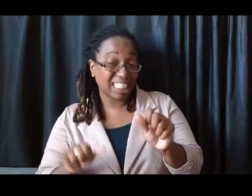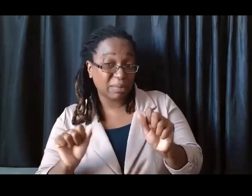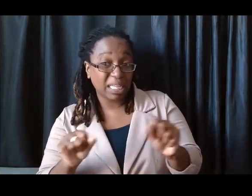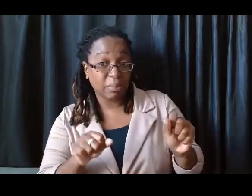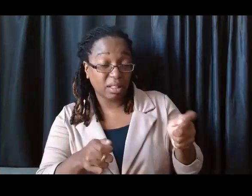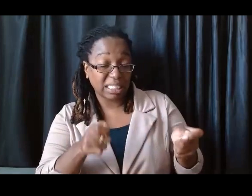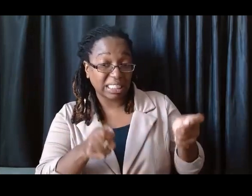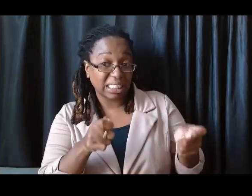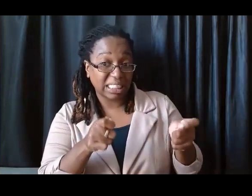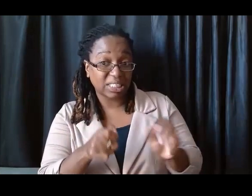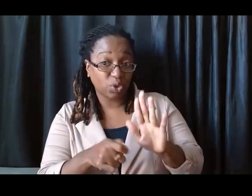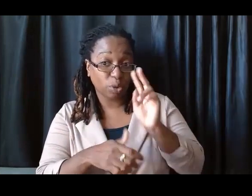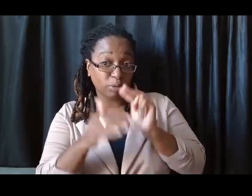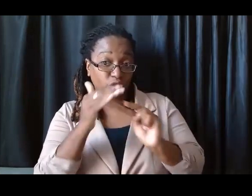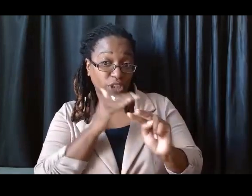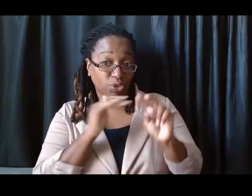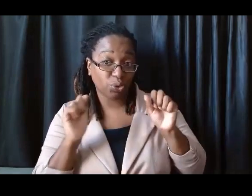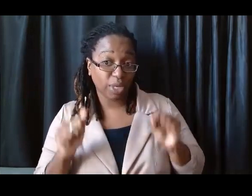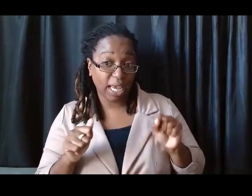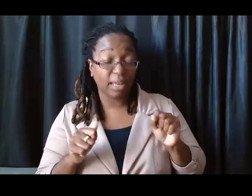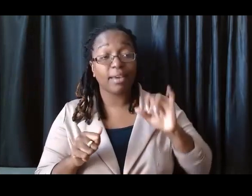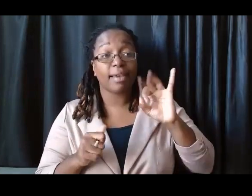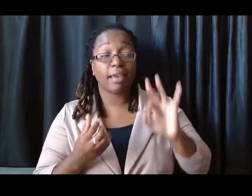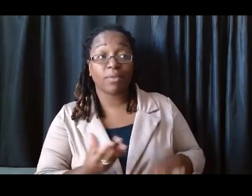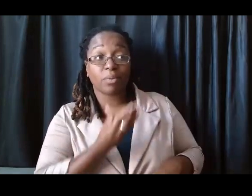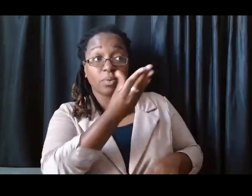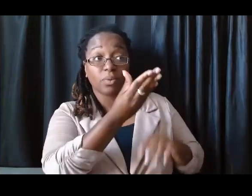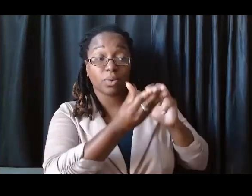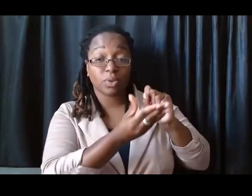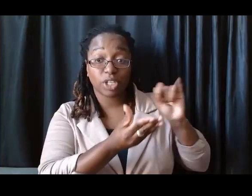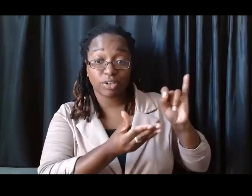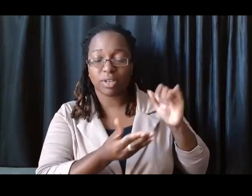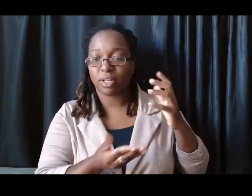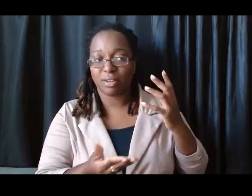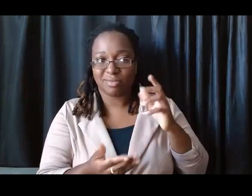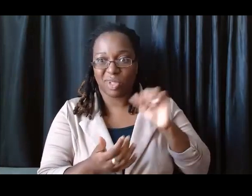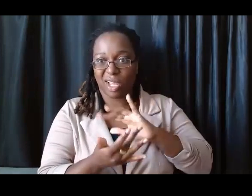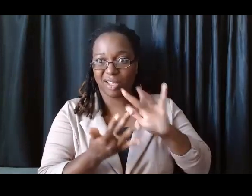your projection once you have given it to social security. You can recontact them and say whoa!